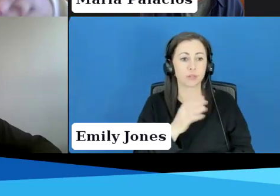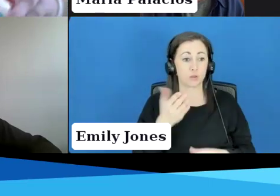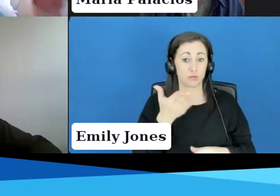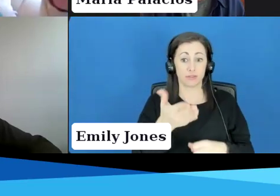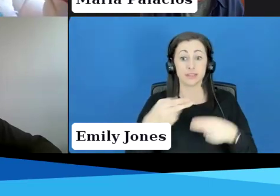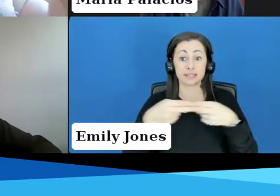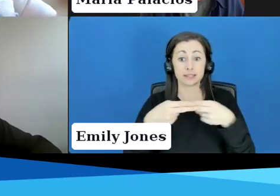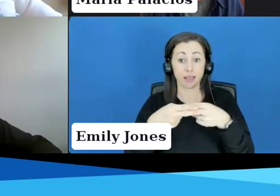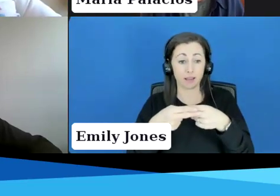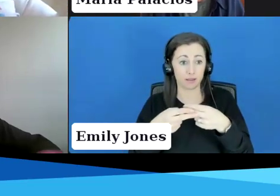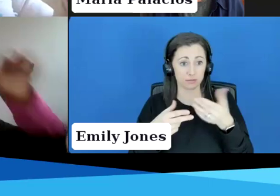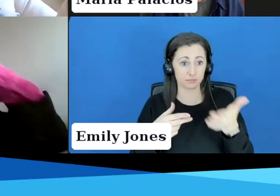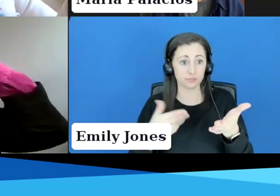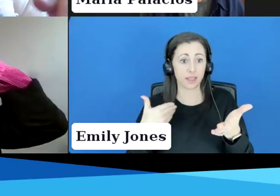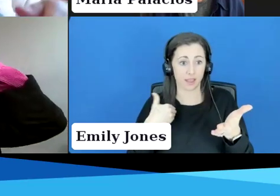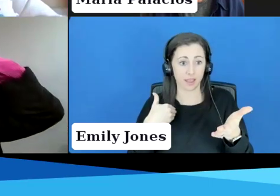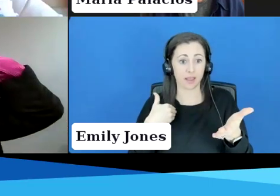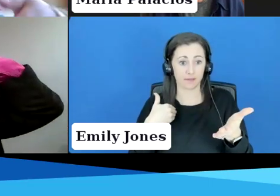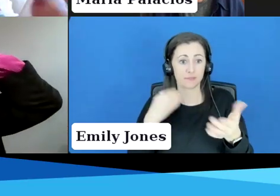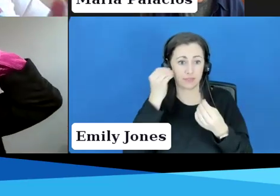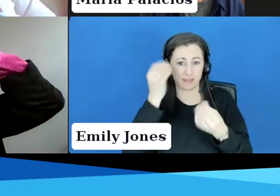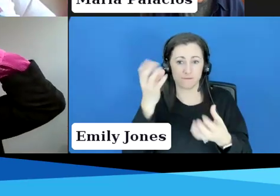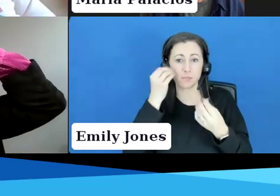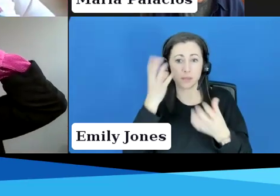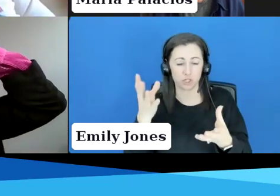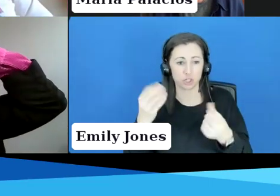we have the slide with all the information. There's a QR code.